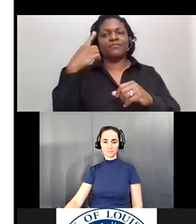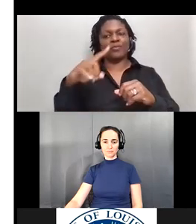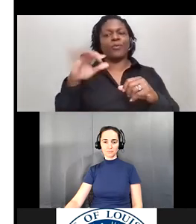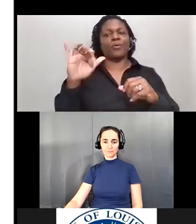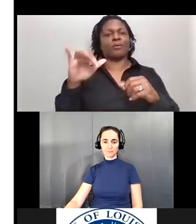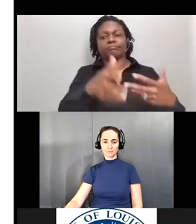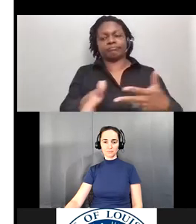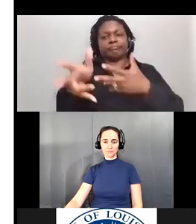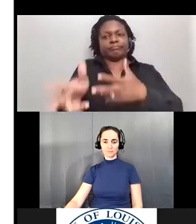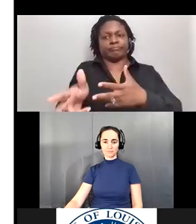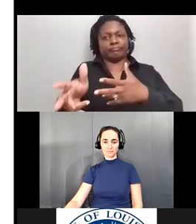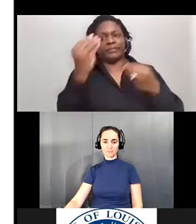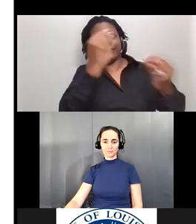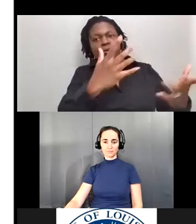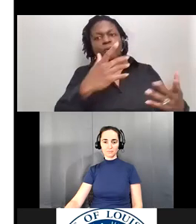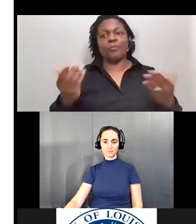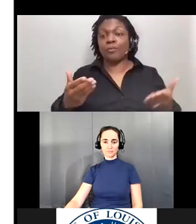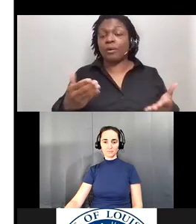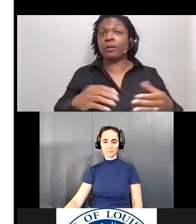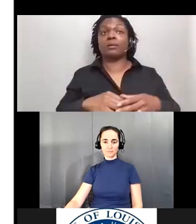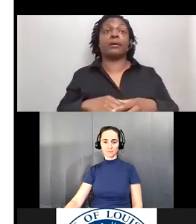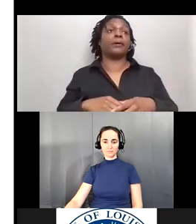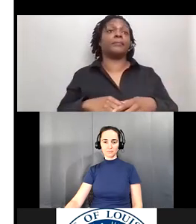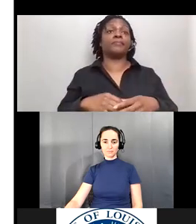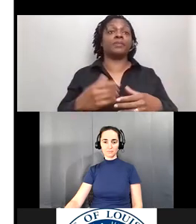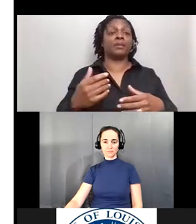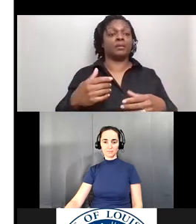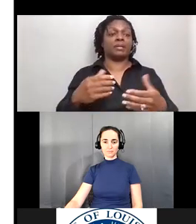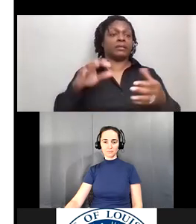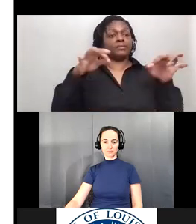on on those disclosure cards will tell about the disability or the stuff that you want